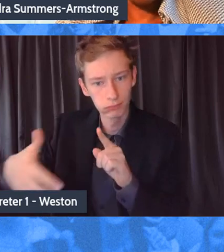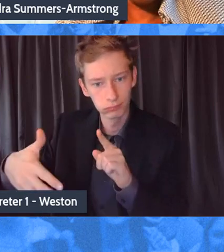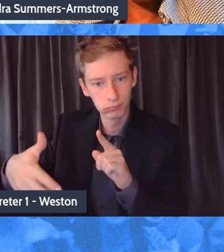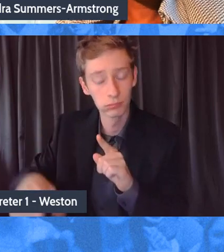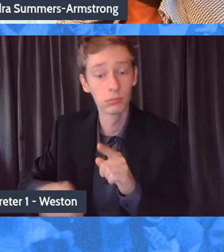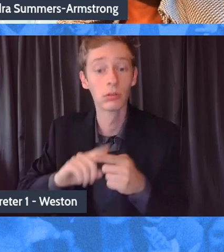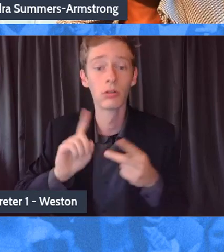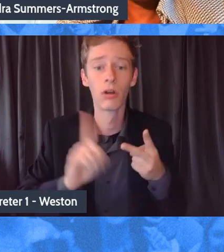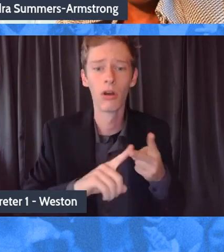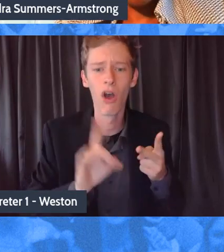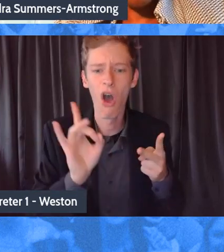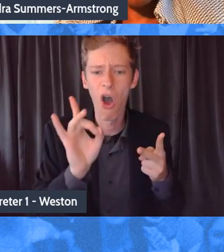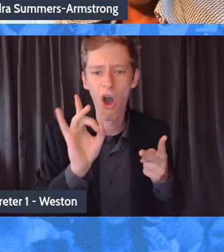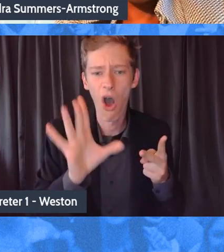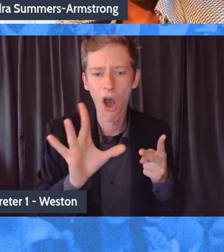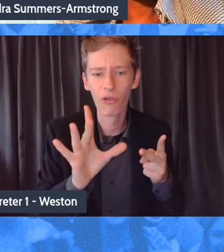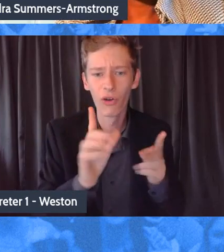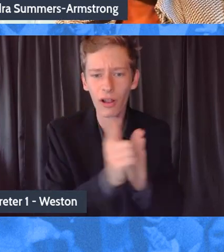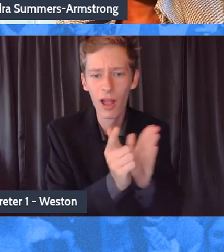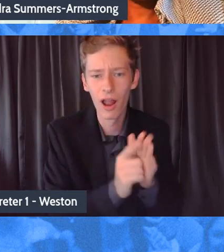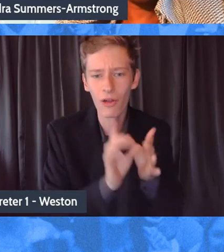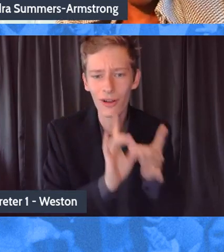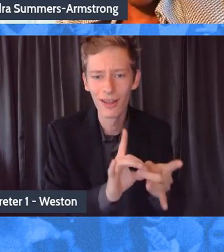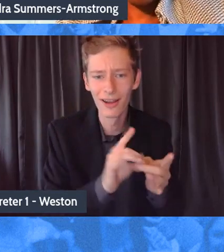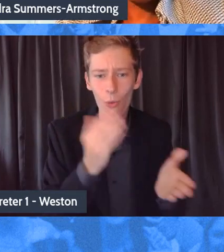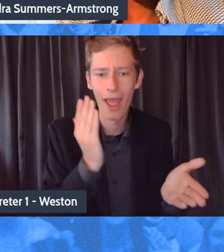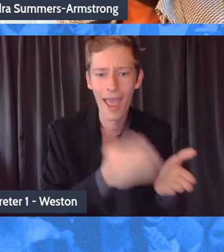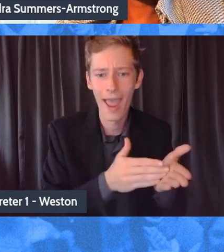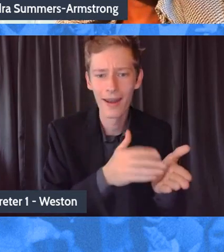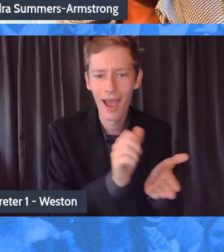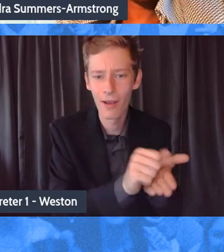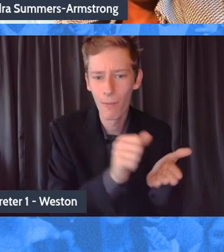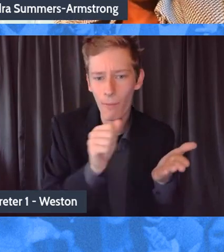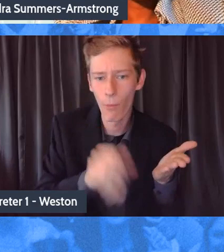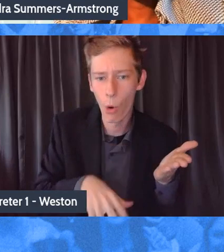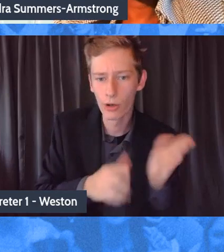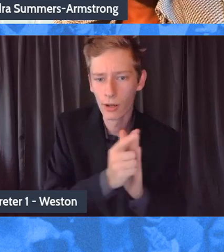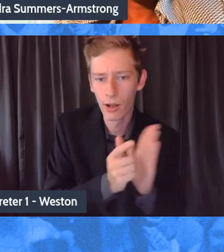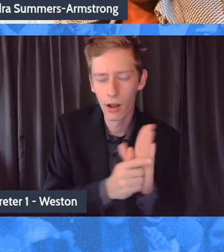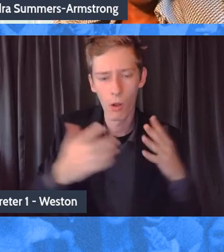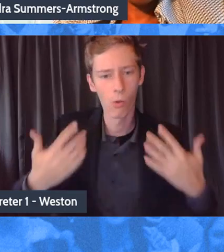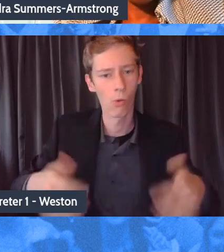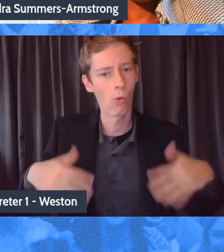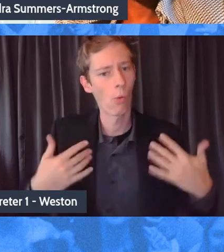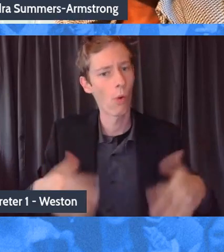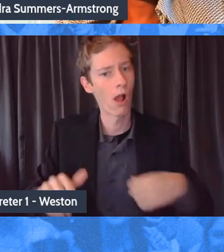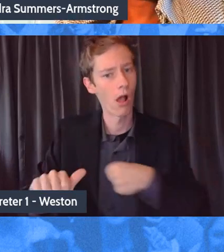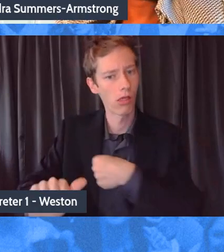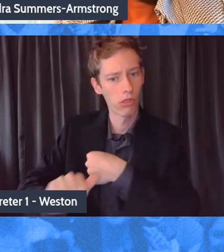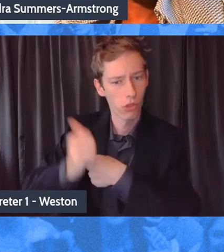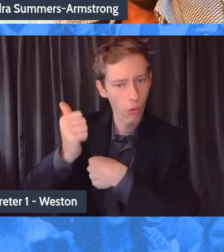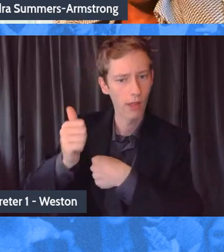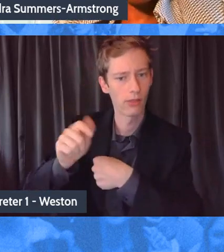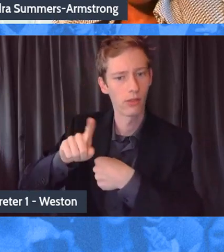when it comes to anti-abortion legislation, you're really putting at risk the lives of specifically women of color